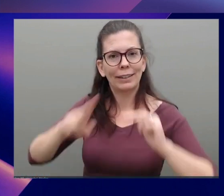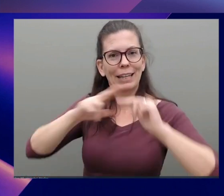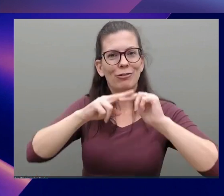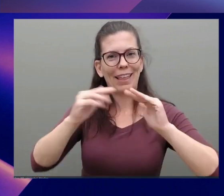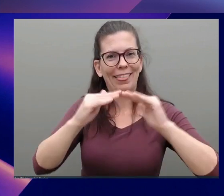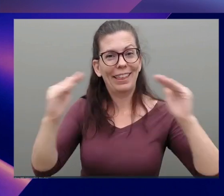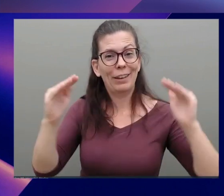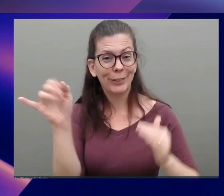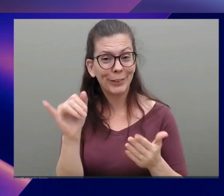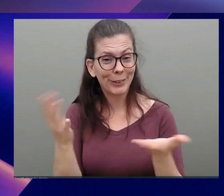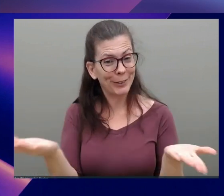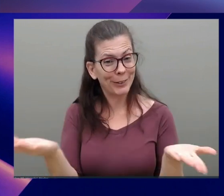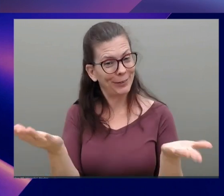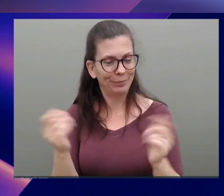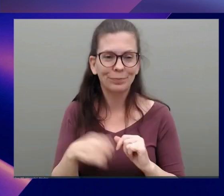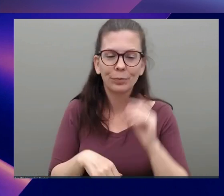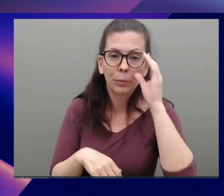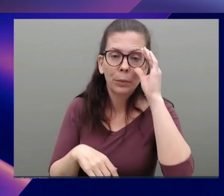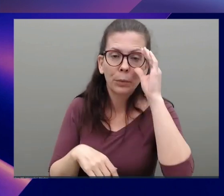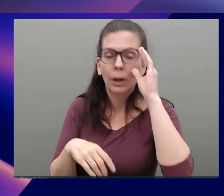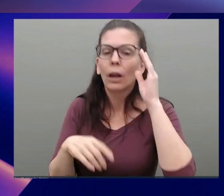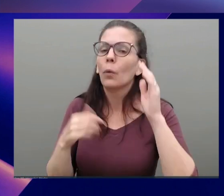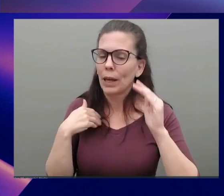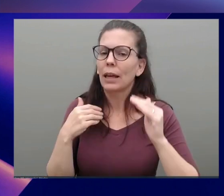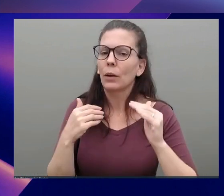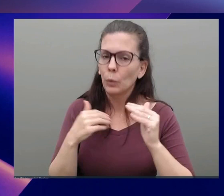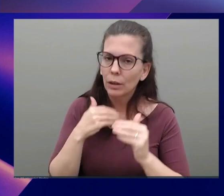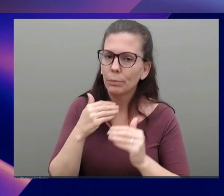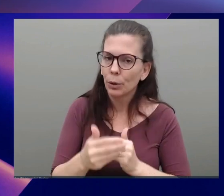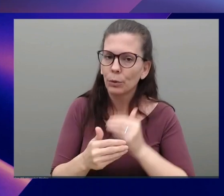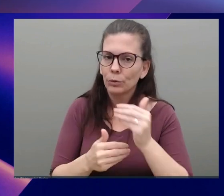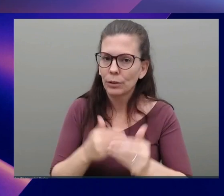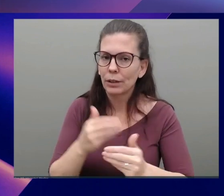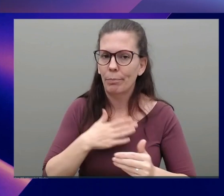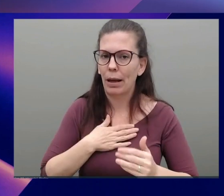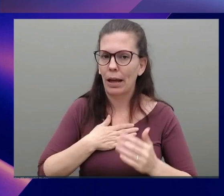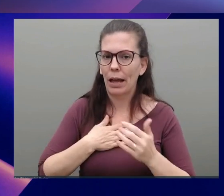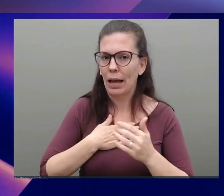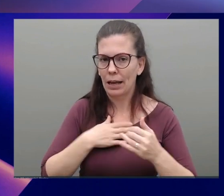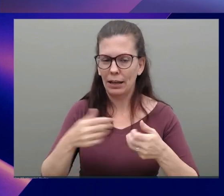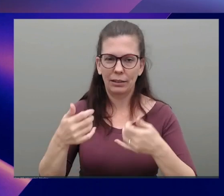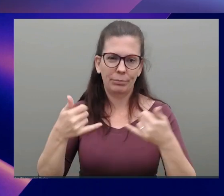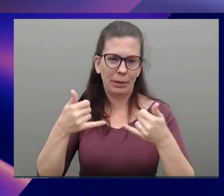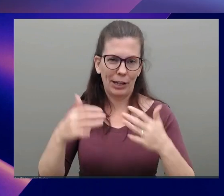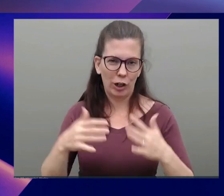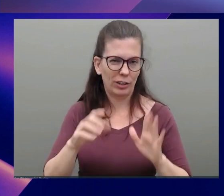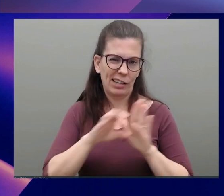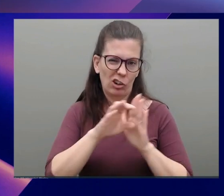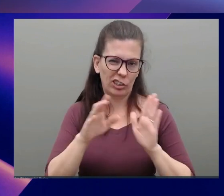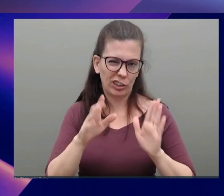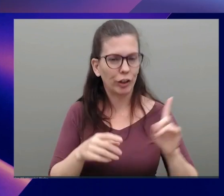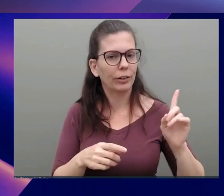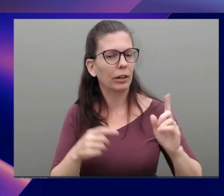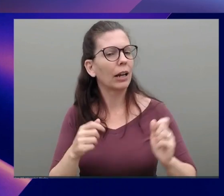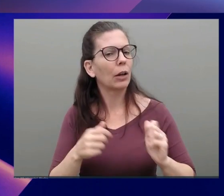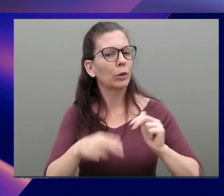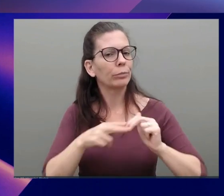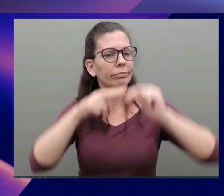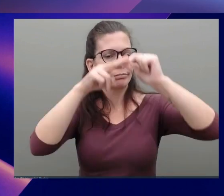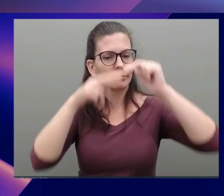So, there is a progression of my player, and I'm happy that we played with Q and A recap, pet companions, drone challenges,